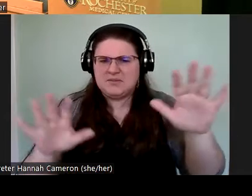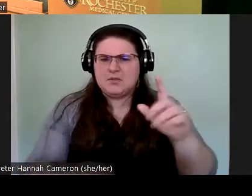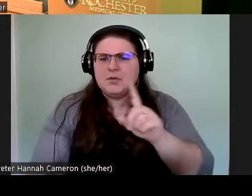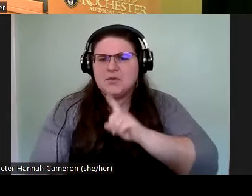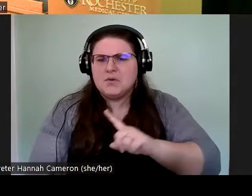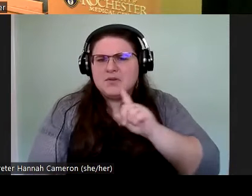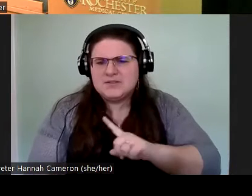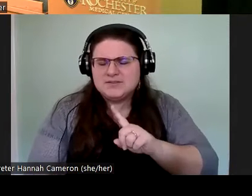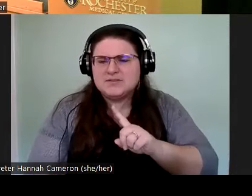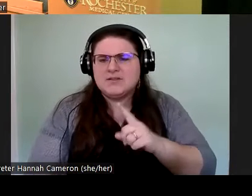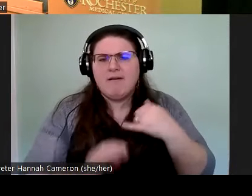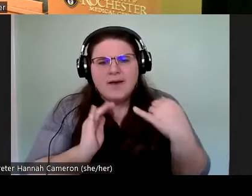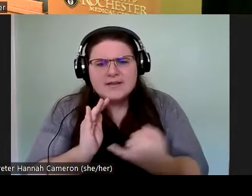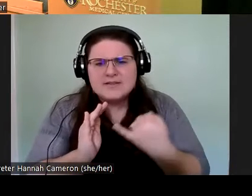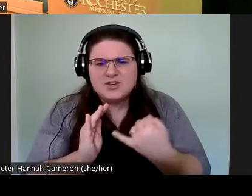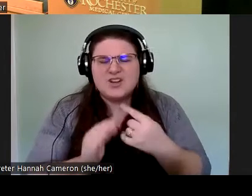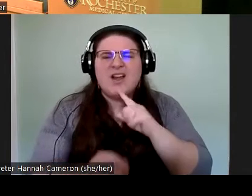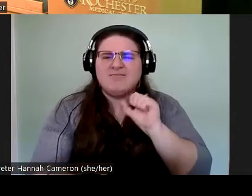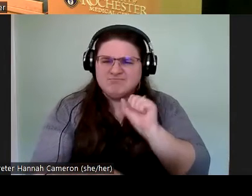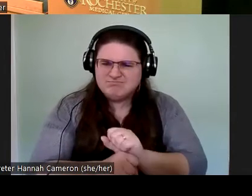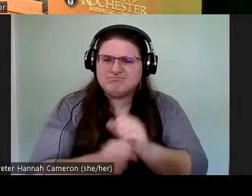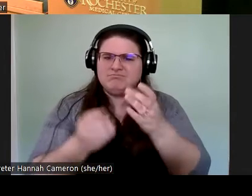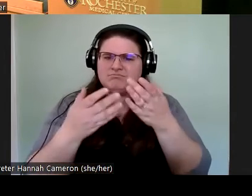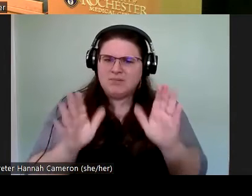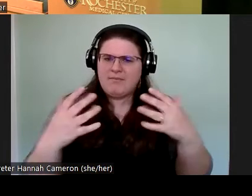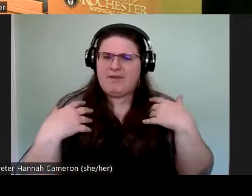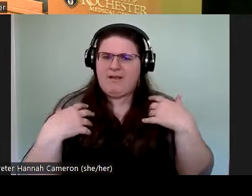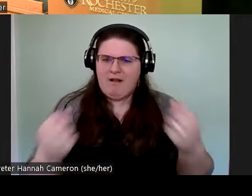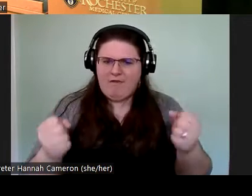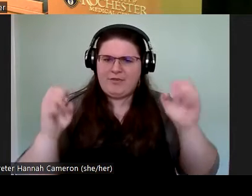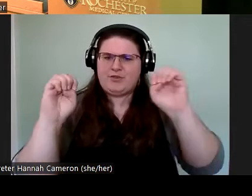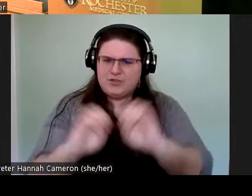Health crisis that has harmed individual and societal Health our relationships are a source